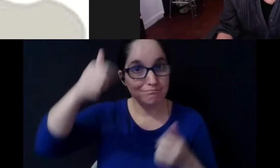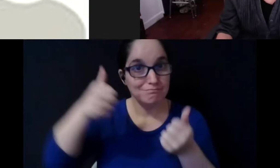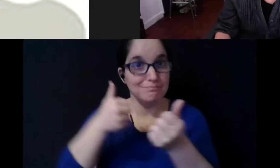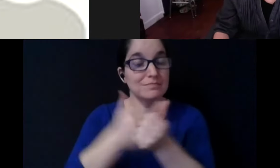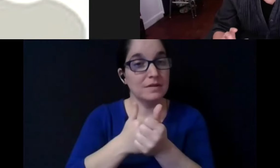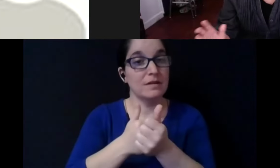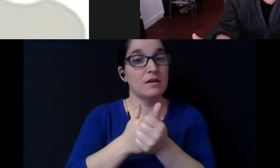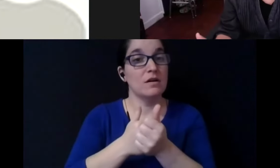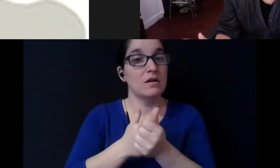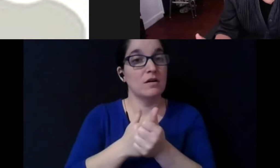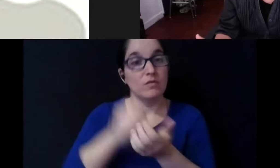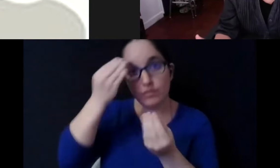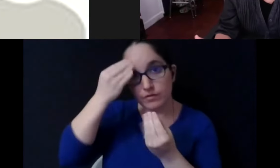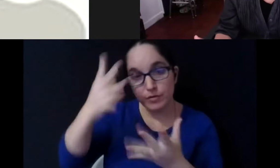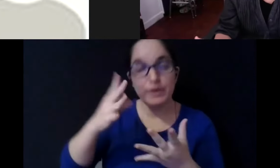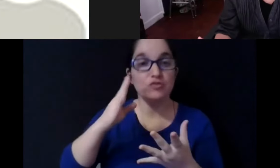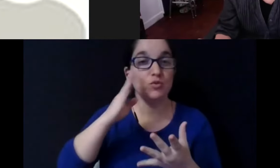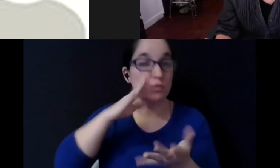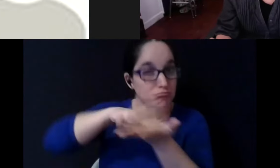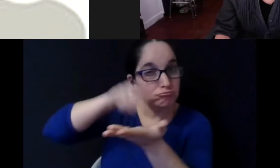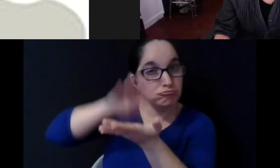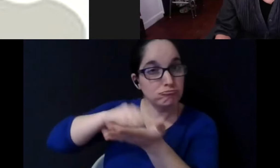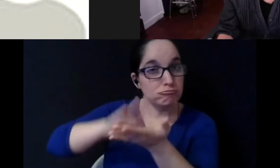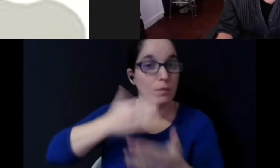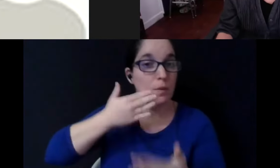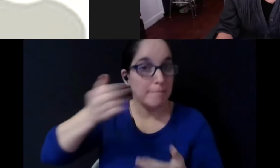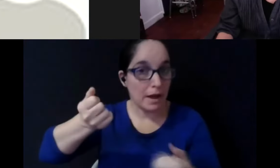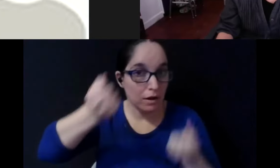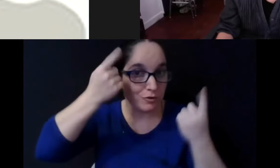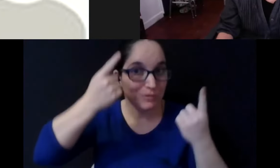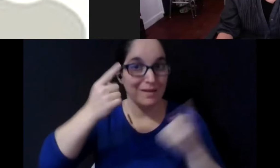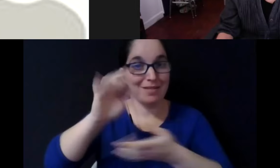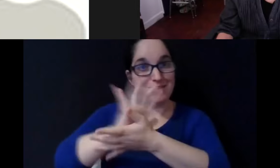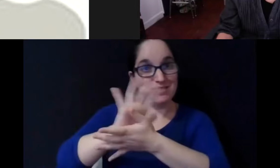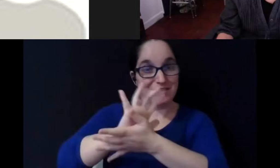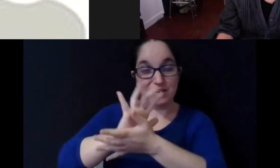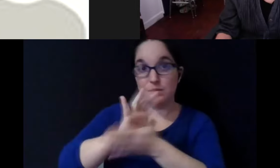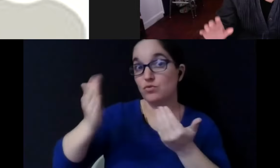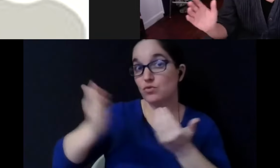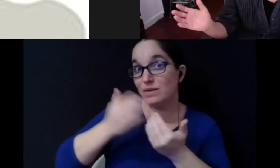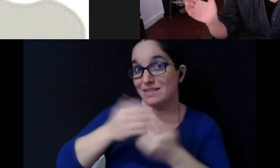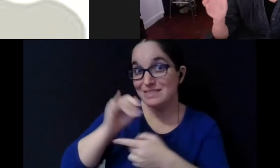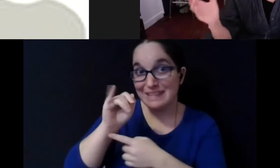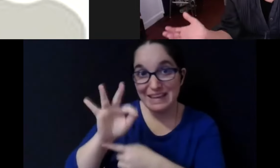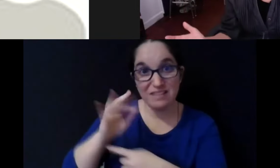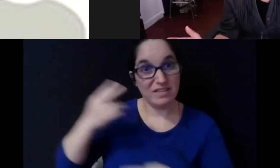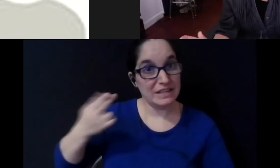so that we understand the films better and this is no easy task when the histories of India or China